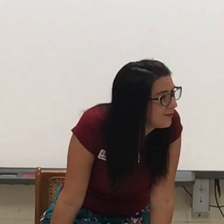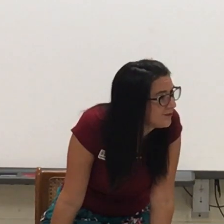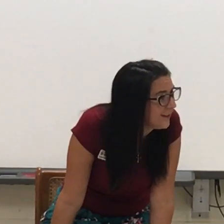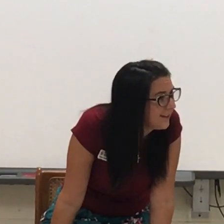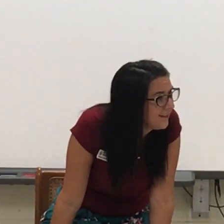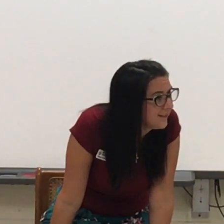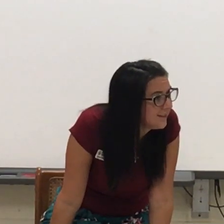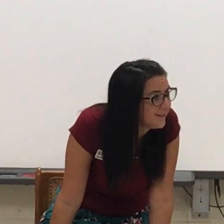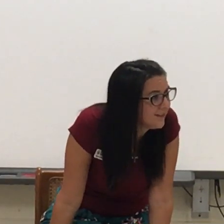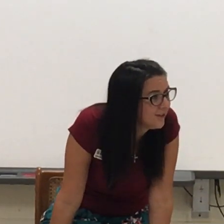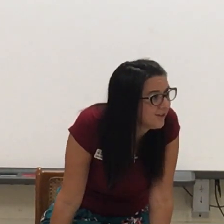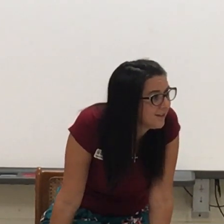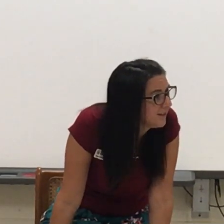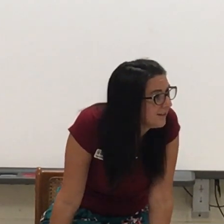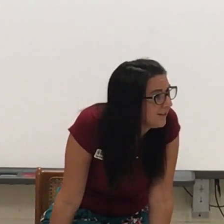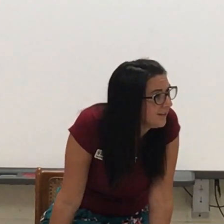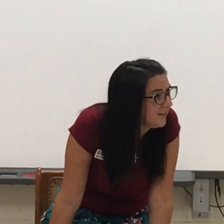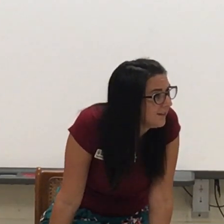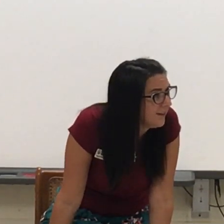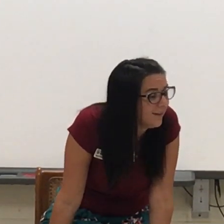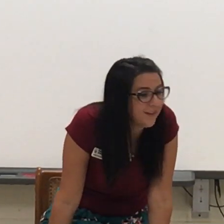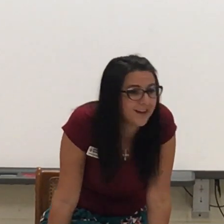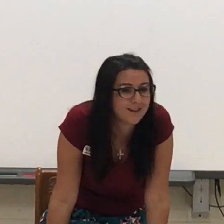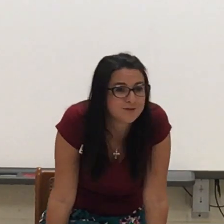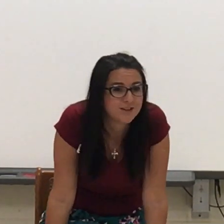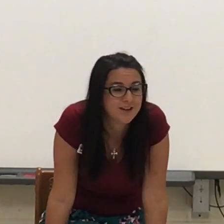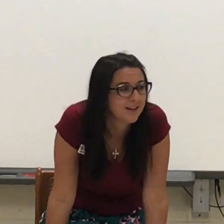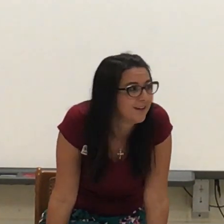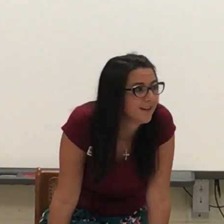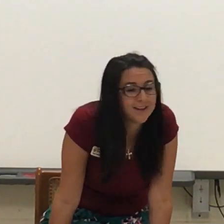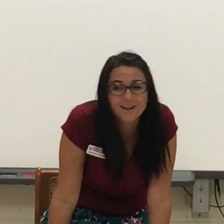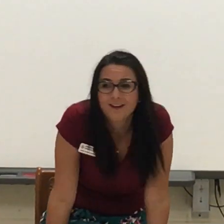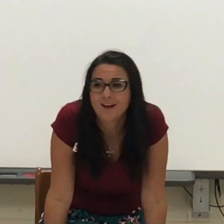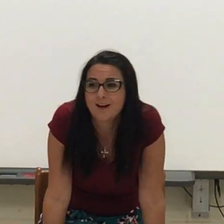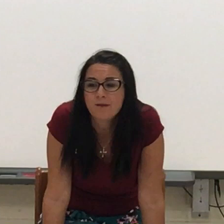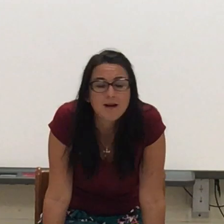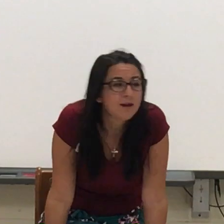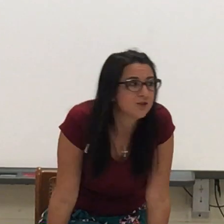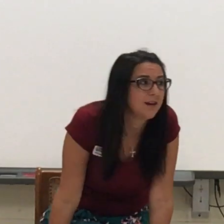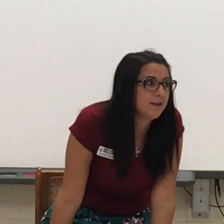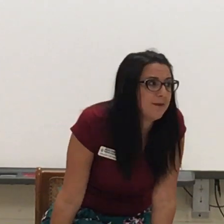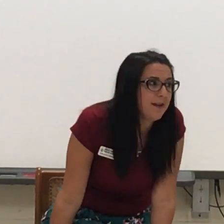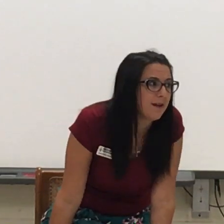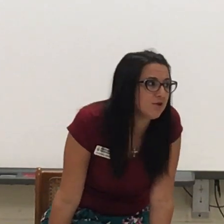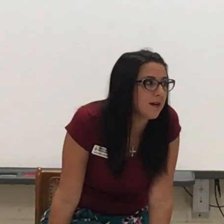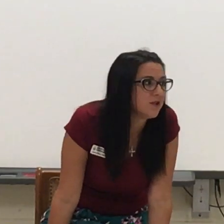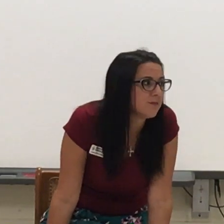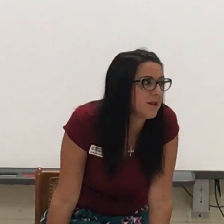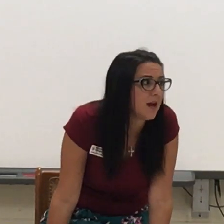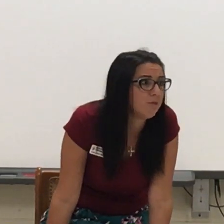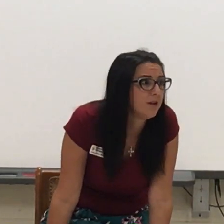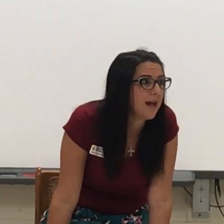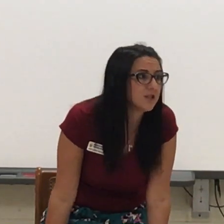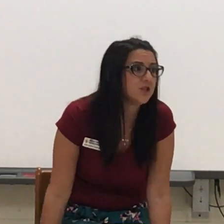you? Student: No... no, no, no Ok, I'm sorry... I'm not trying to be... I'm just trying to... really I'm just trying to